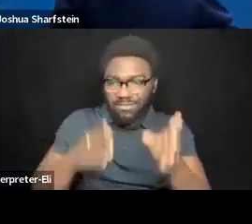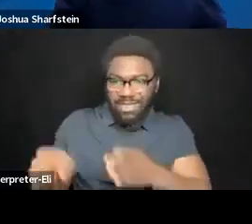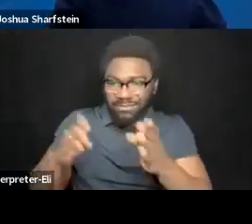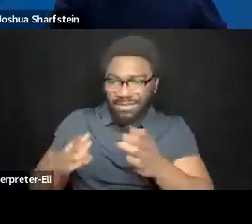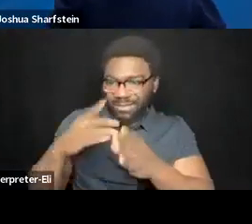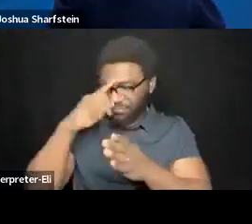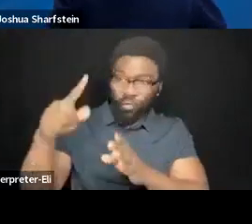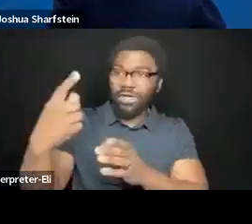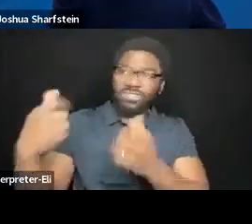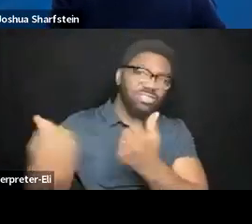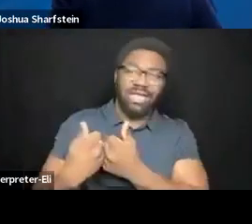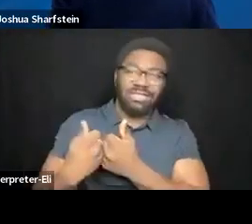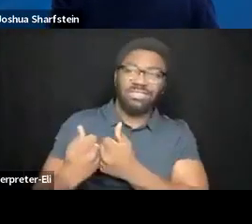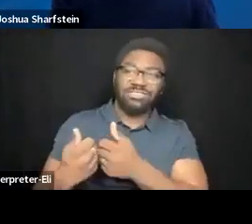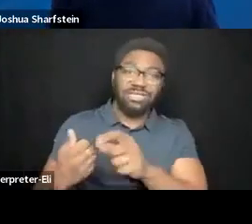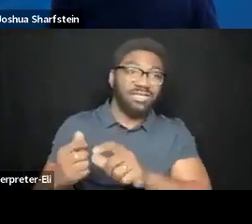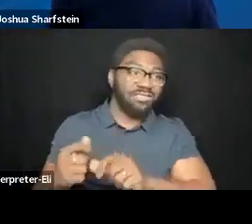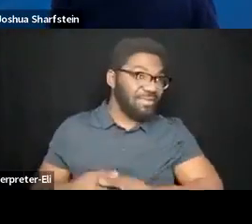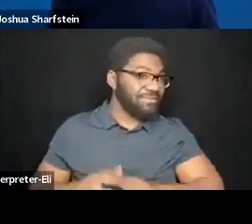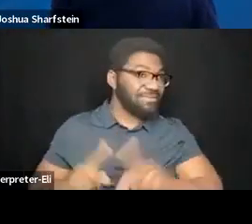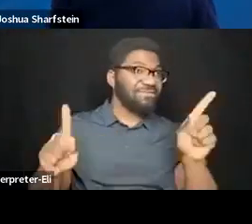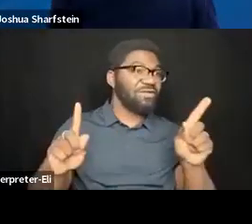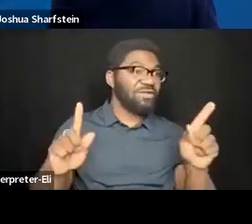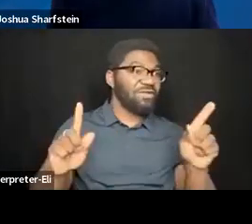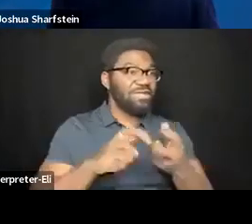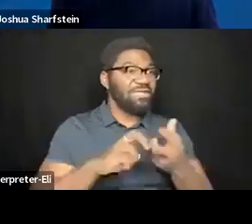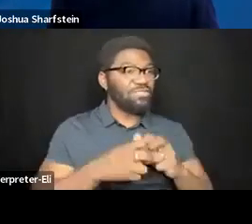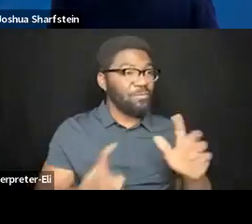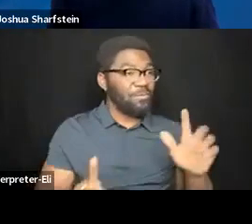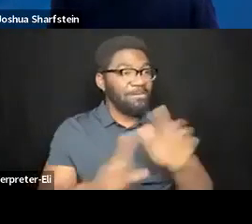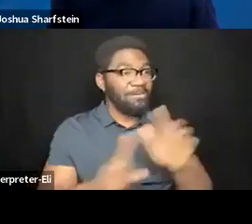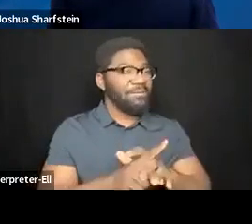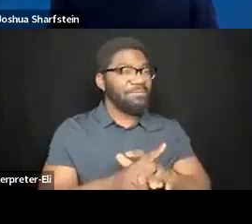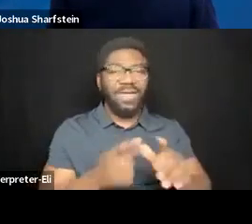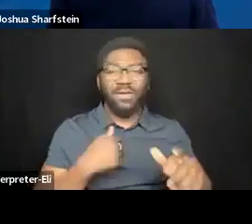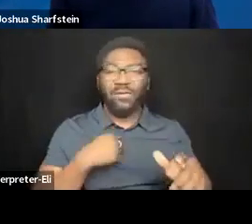and suddenly it's another lab issue that pops up because you haven't thought about that.